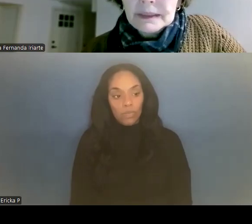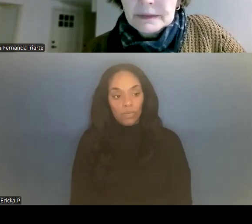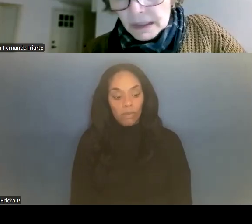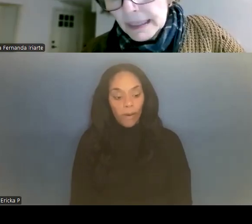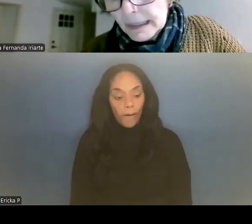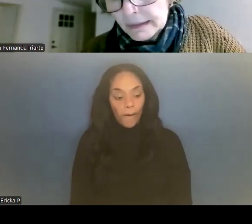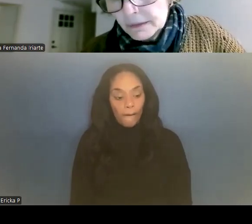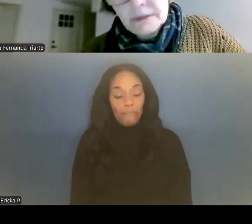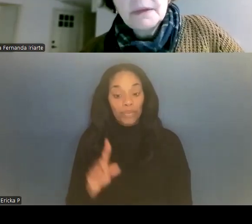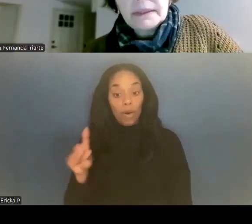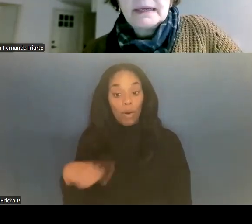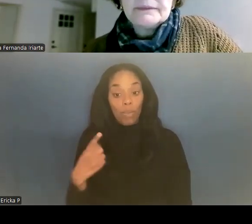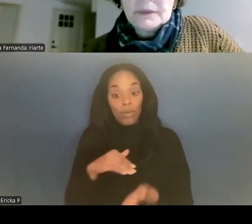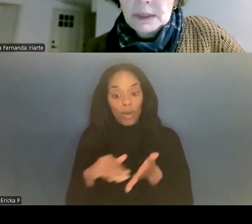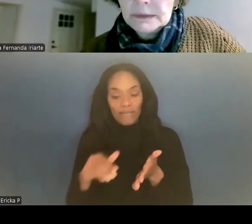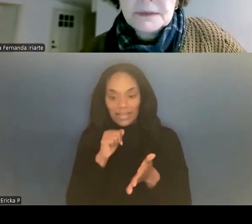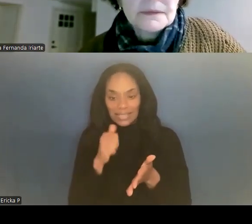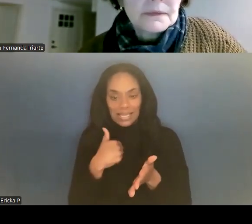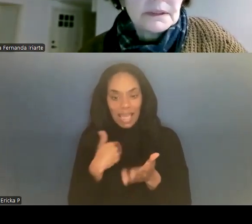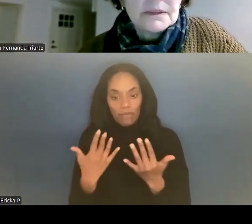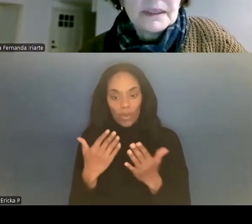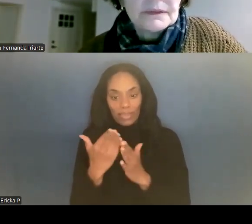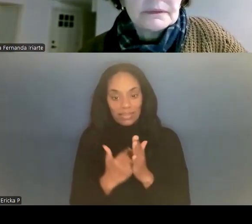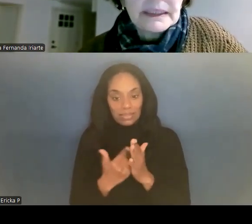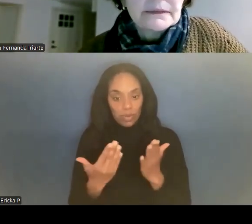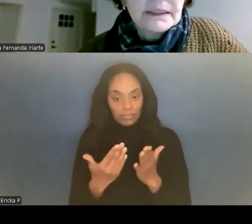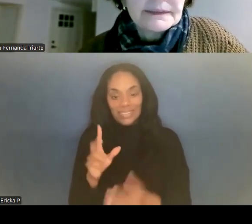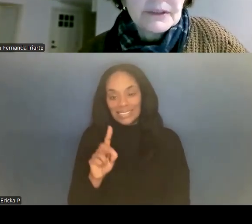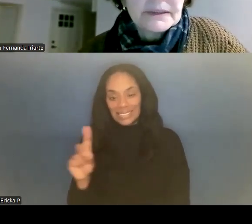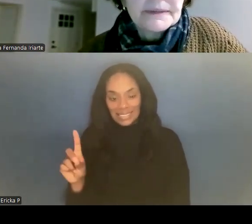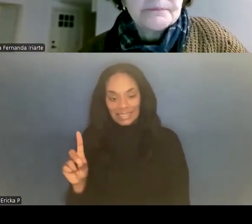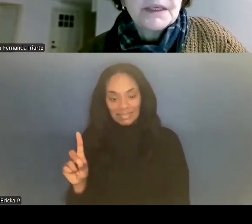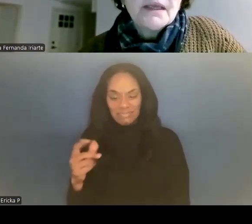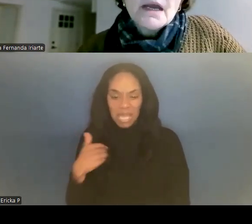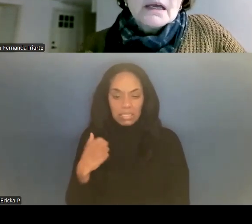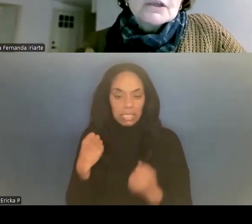has not had and does not have a waitlist is for DD waiver. It's got a lot of slots.